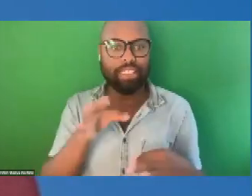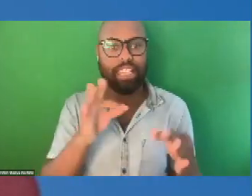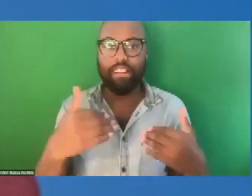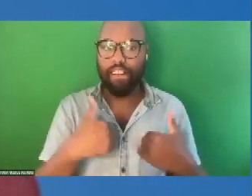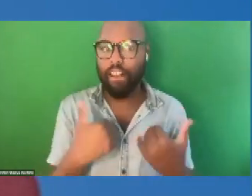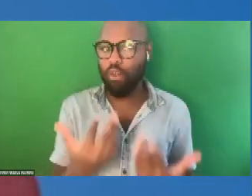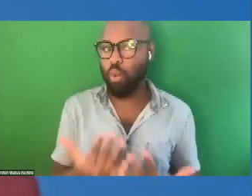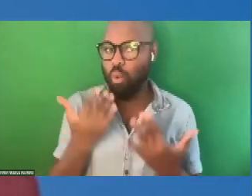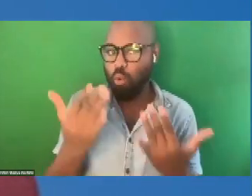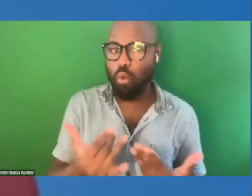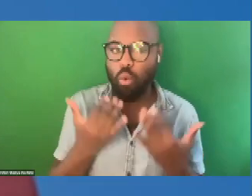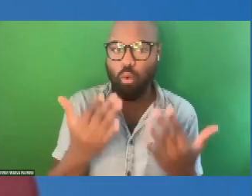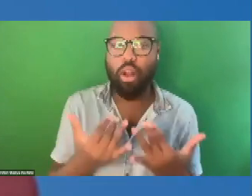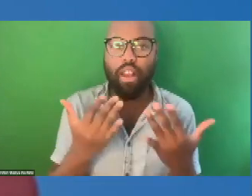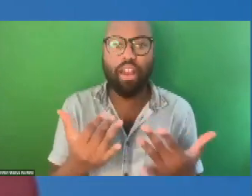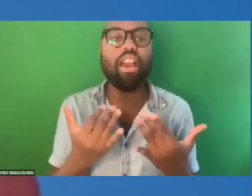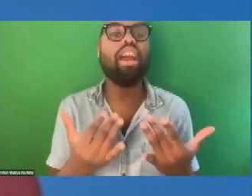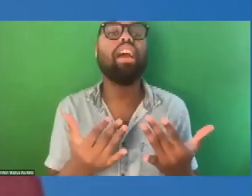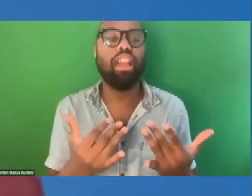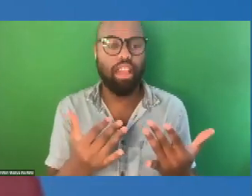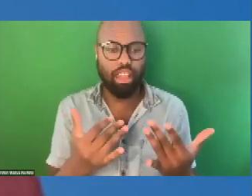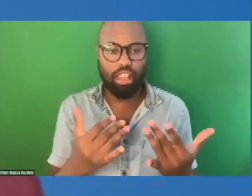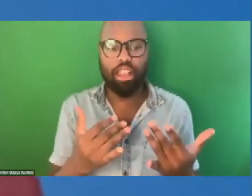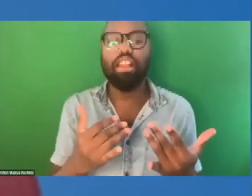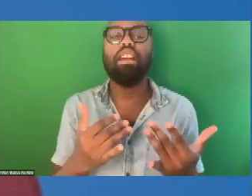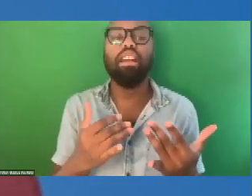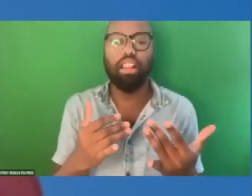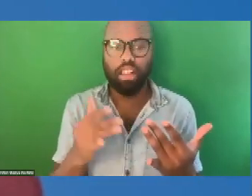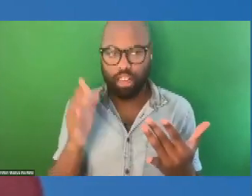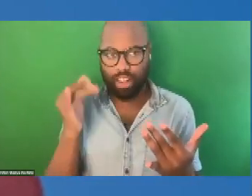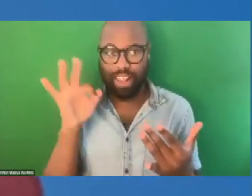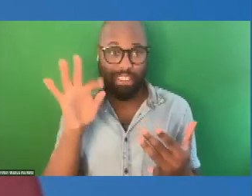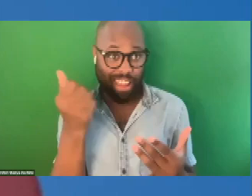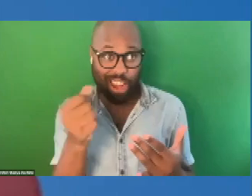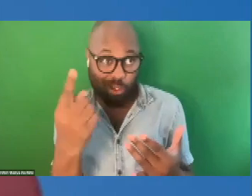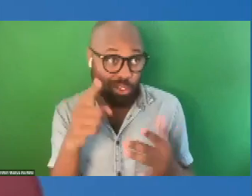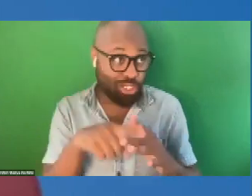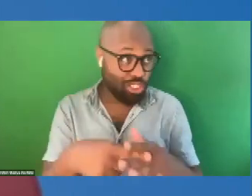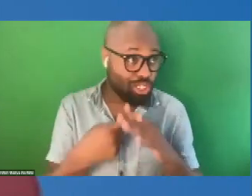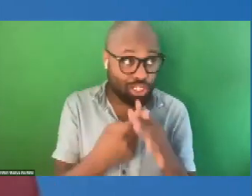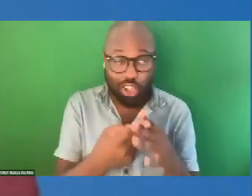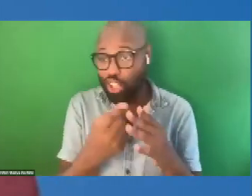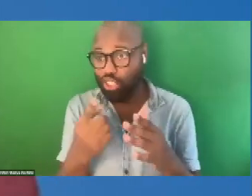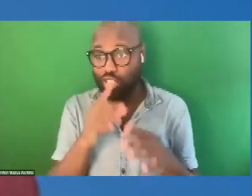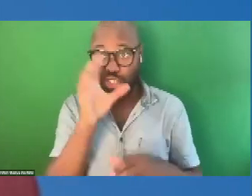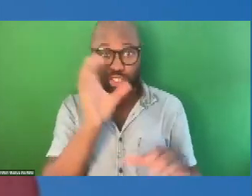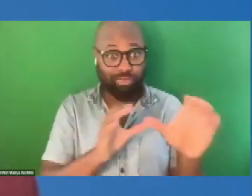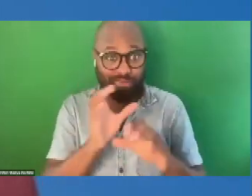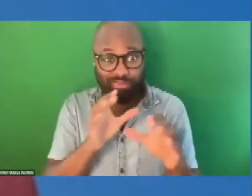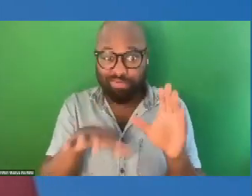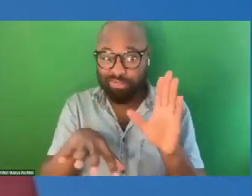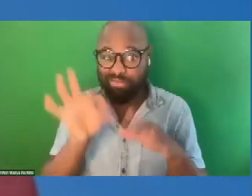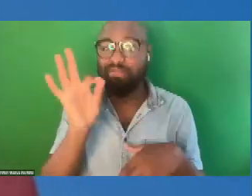I think anyone who starts to navigate the system once they find out that it exists,